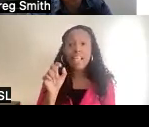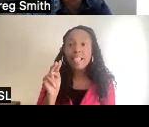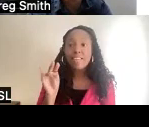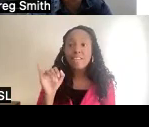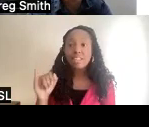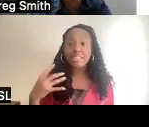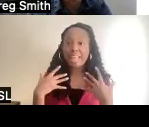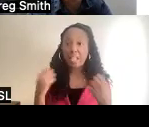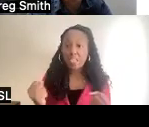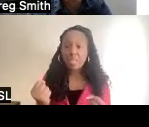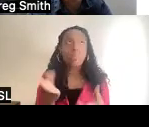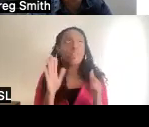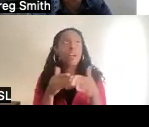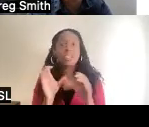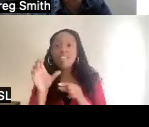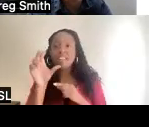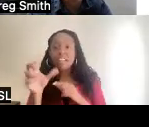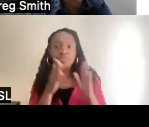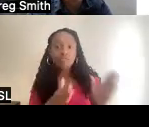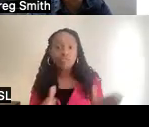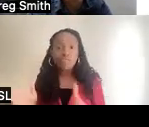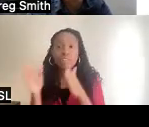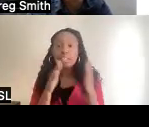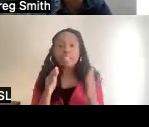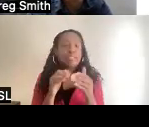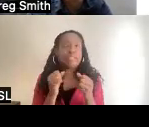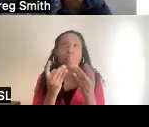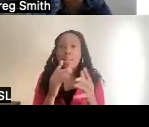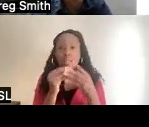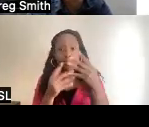Investments and planning and all sorts of things in our office but we have spent a long time in